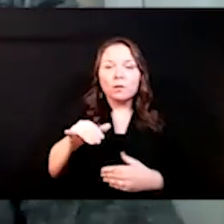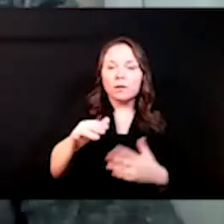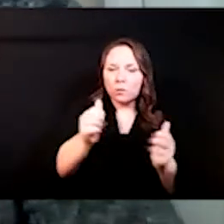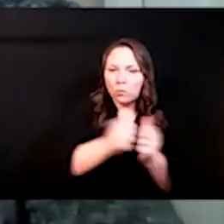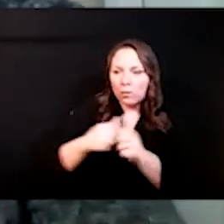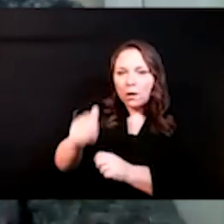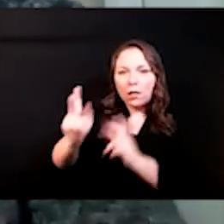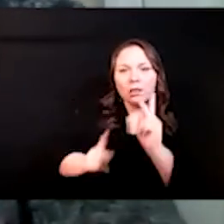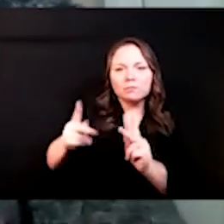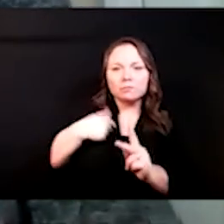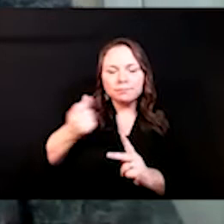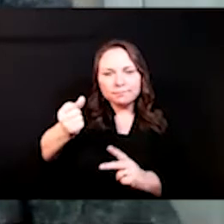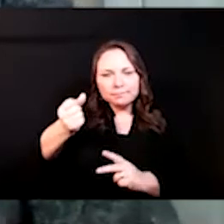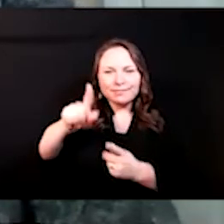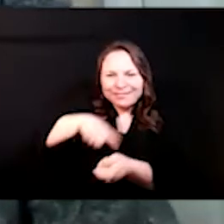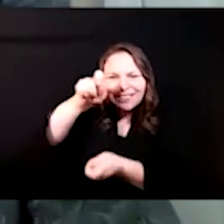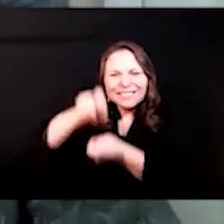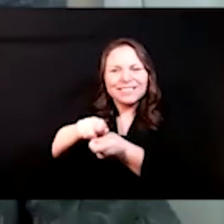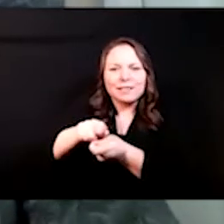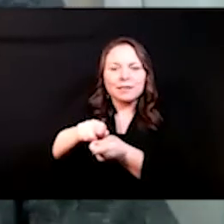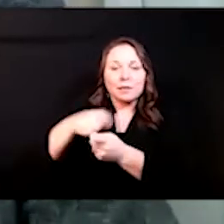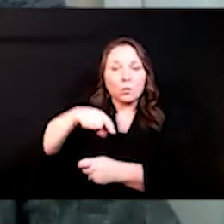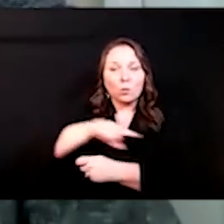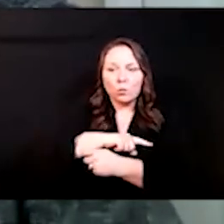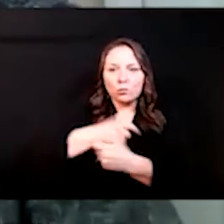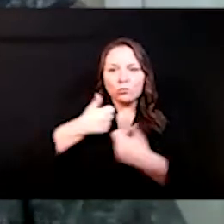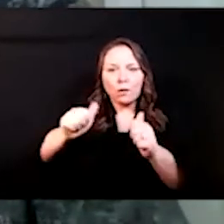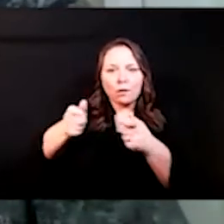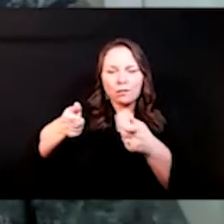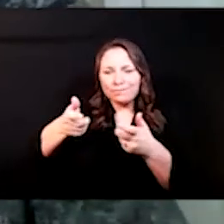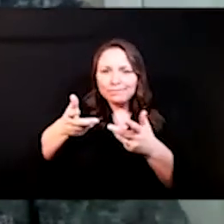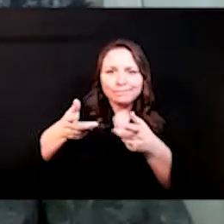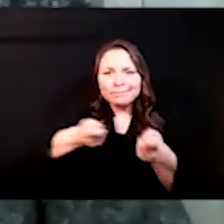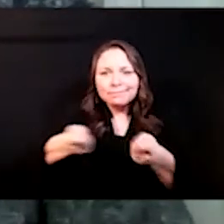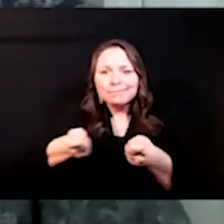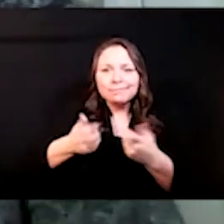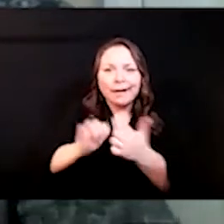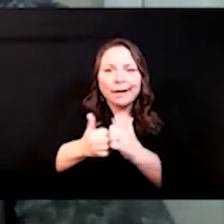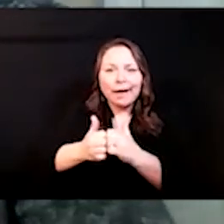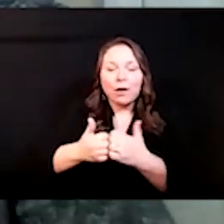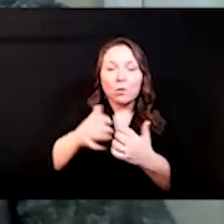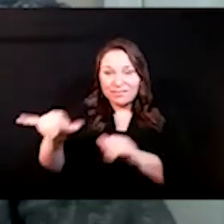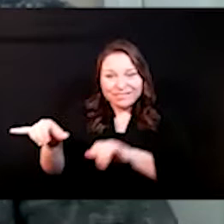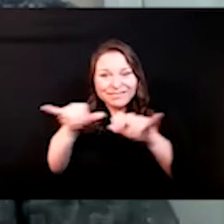ALONG WITH EVERYONE ELSE TRYING TO UNDERSTAND EXACTLY WHAT WE WERE DEALING WITH